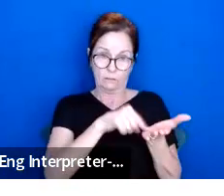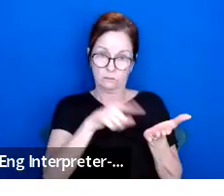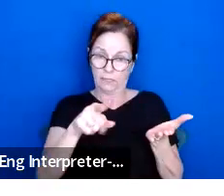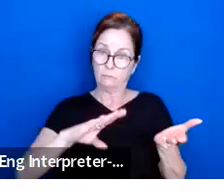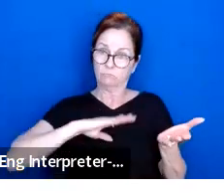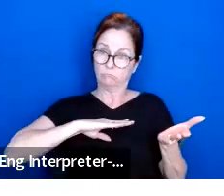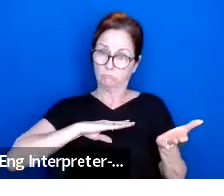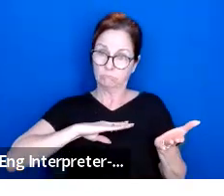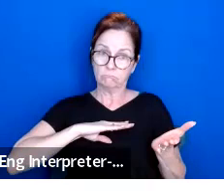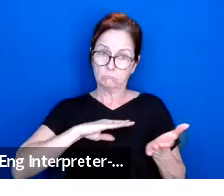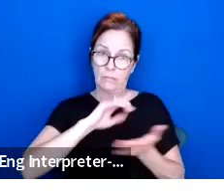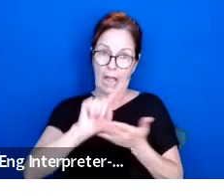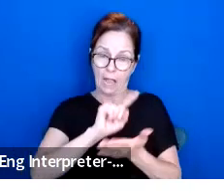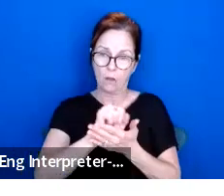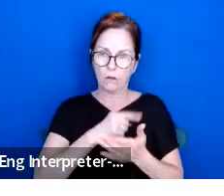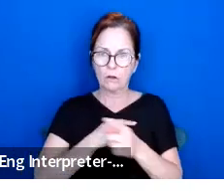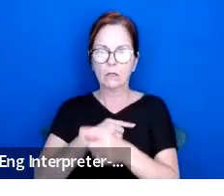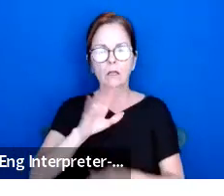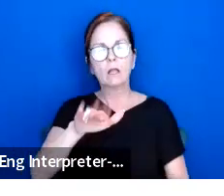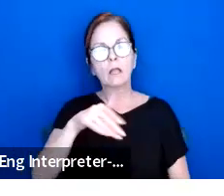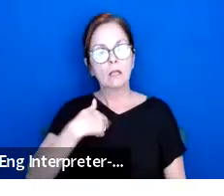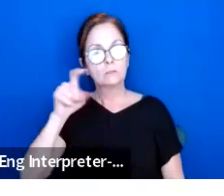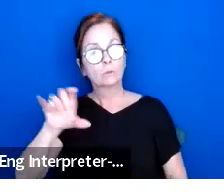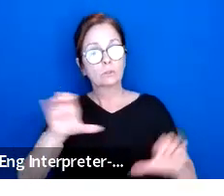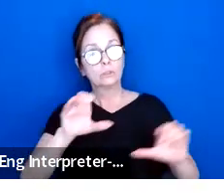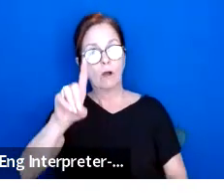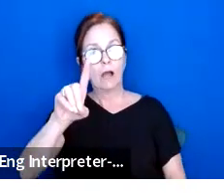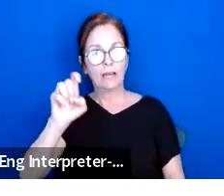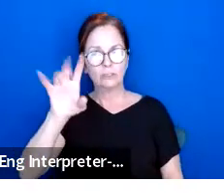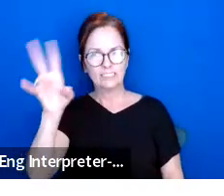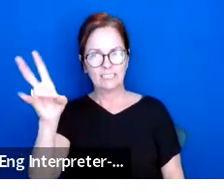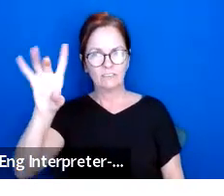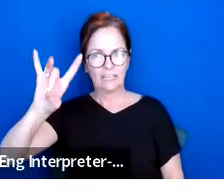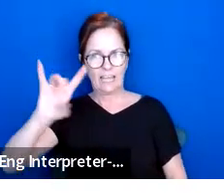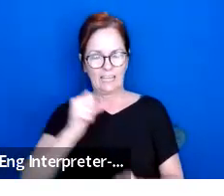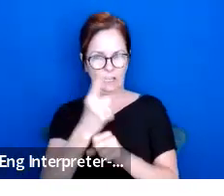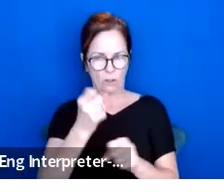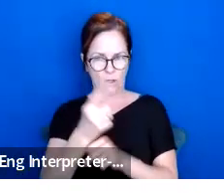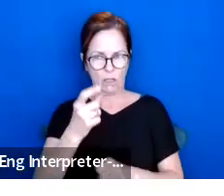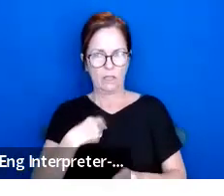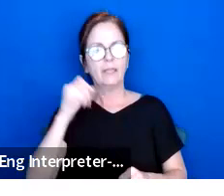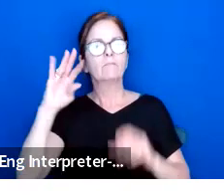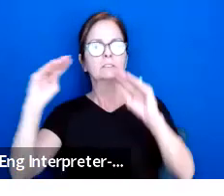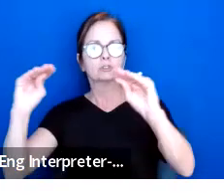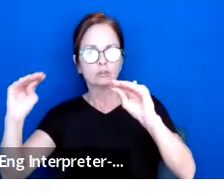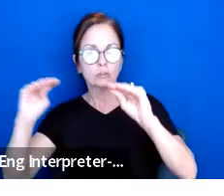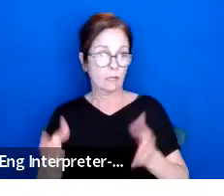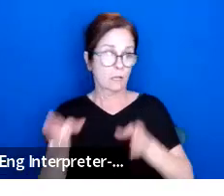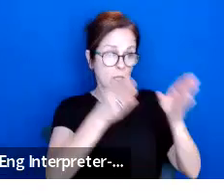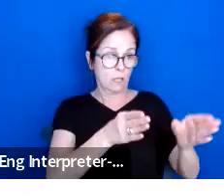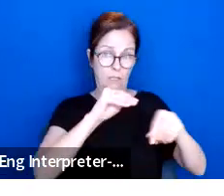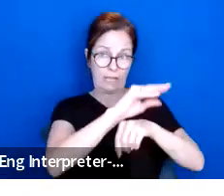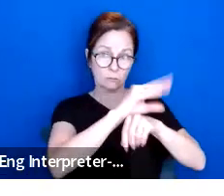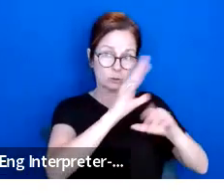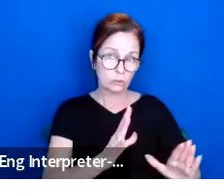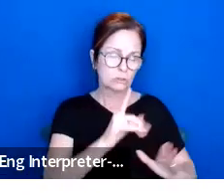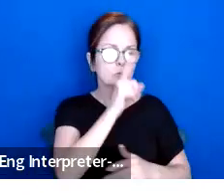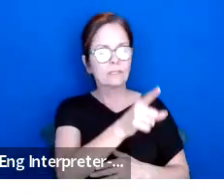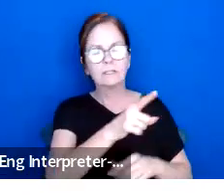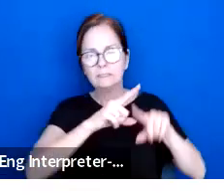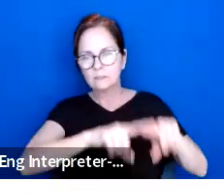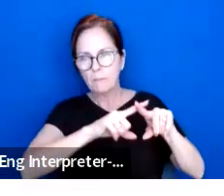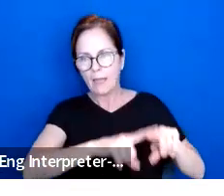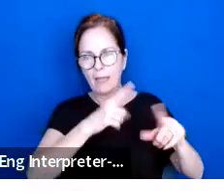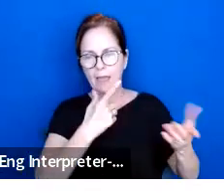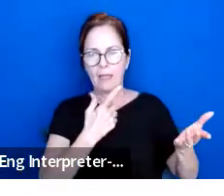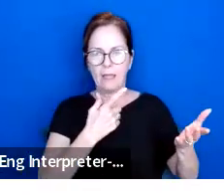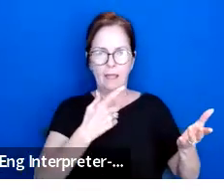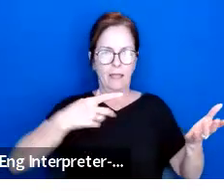Well, we're supposed to do about a hundred 78 annually. If you're instructional, counselors, depending on the number of peak weeks that have been.